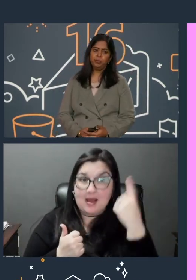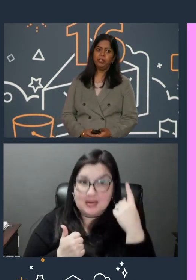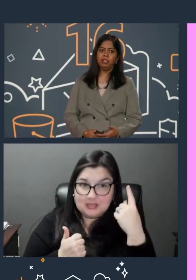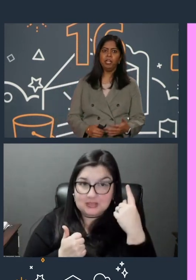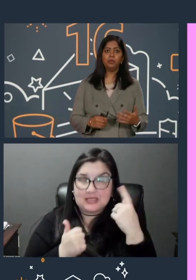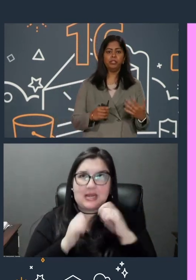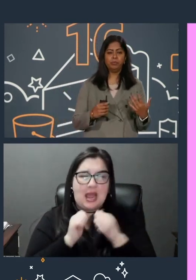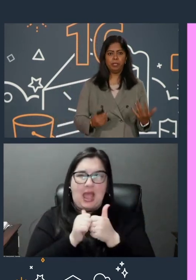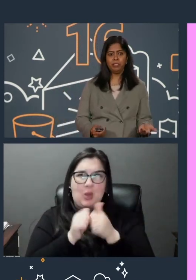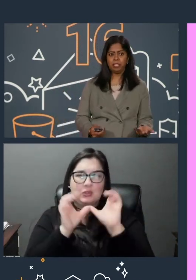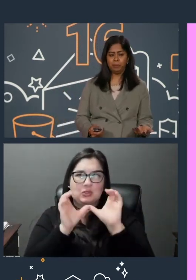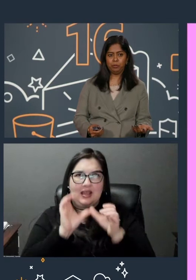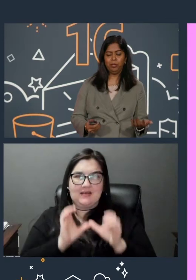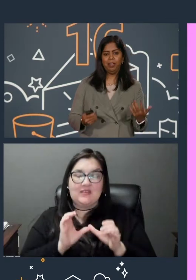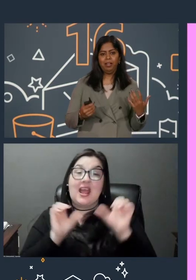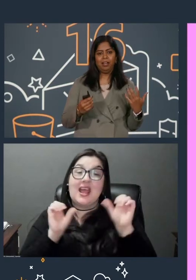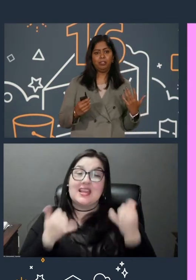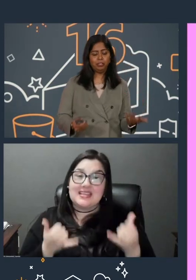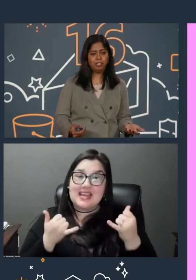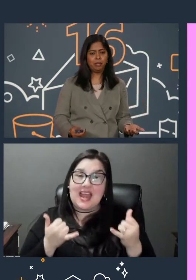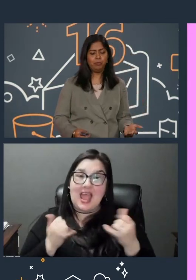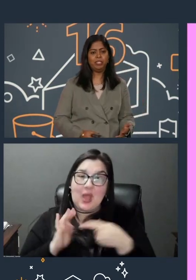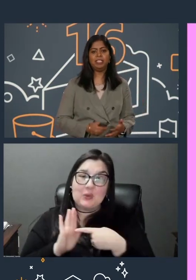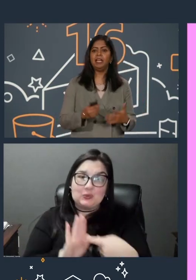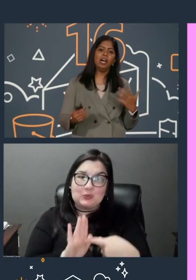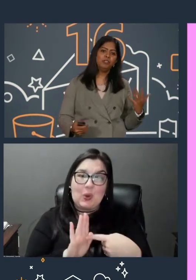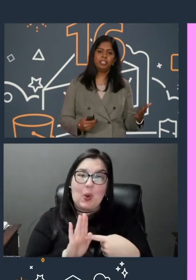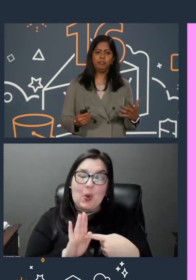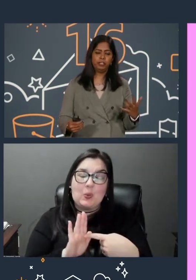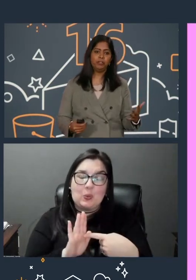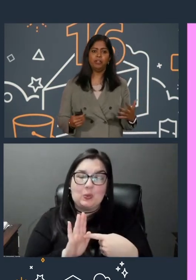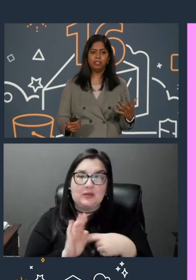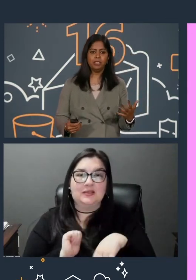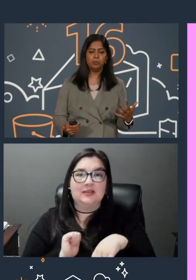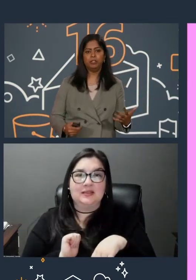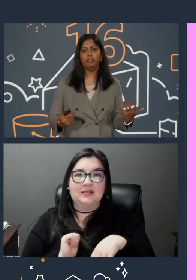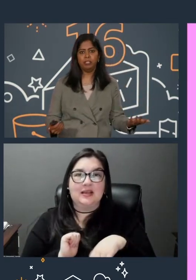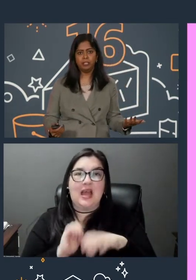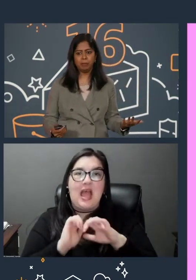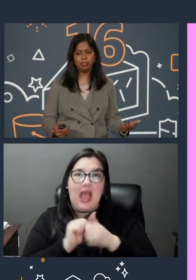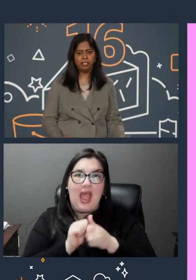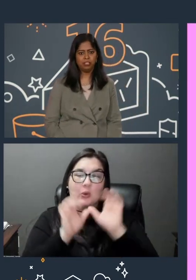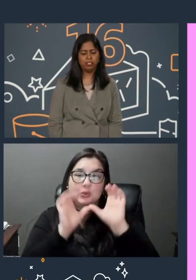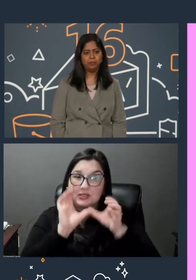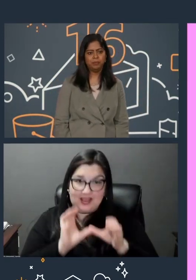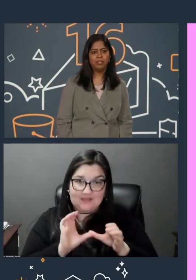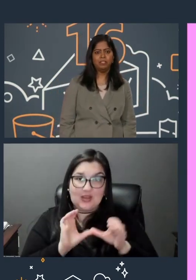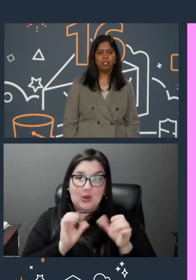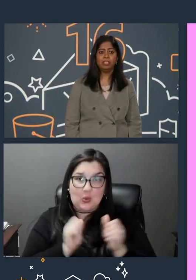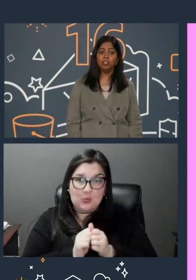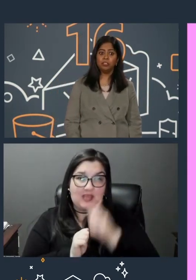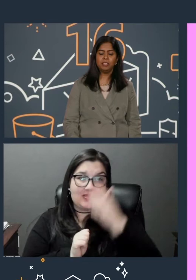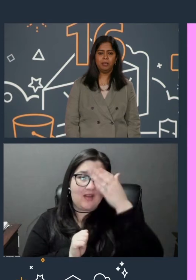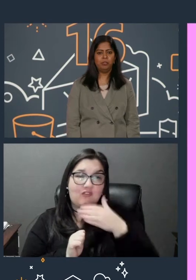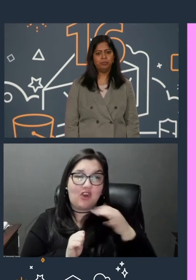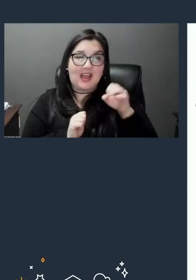we are now going to play the demo. Go to the demo and see how to configure all this with a front end application. So let's go to the demo.